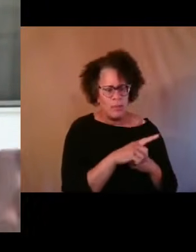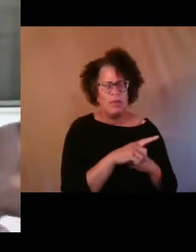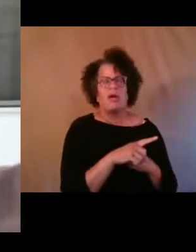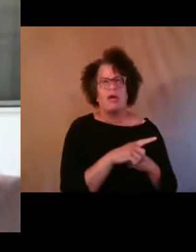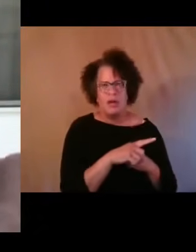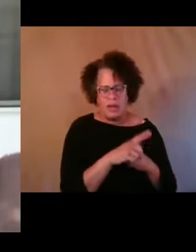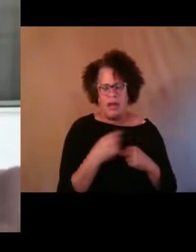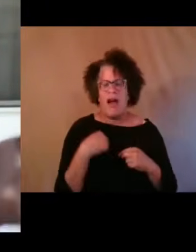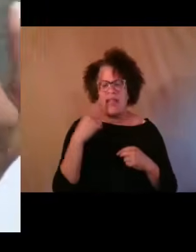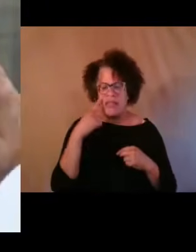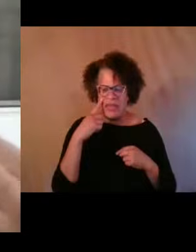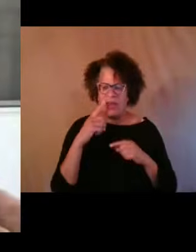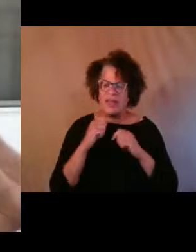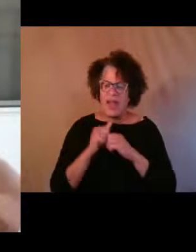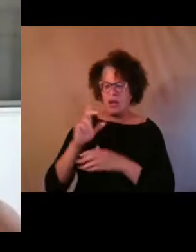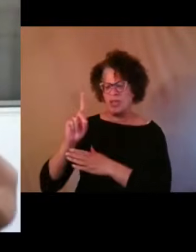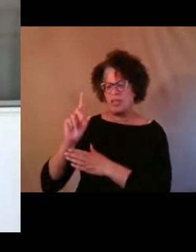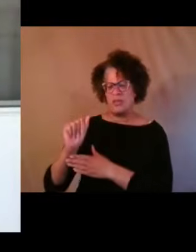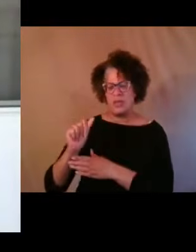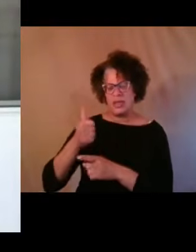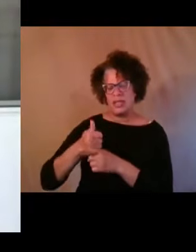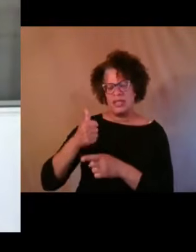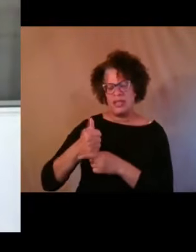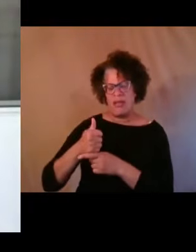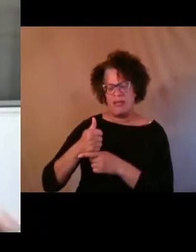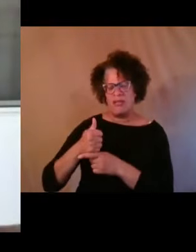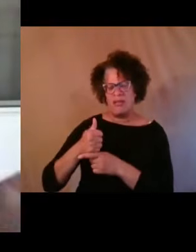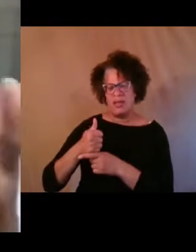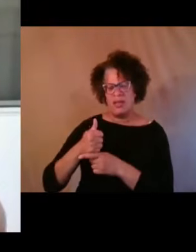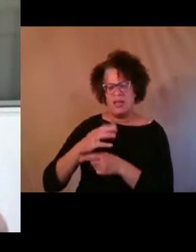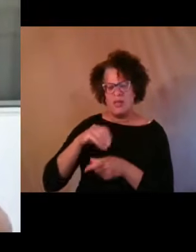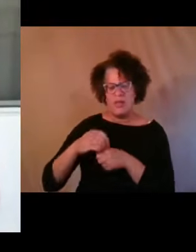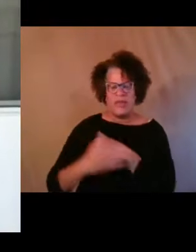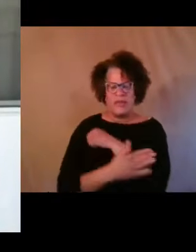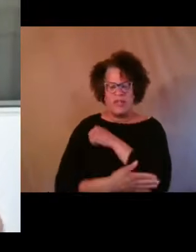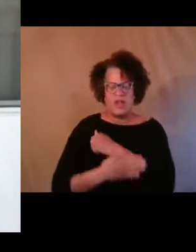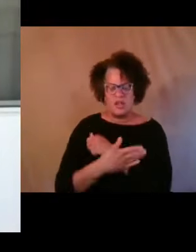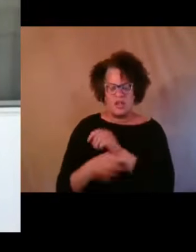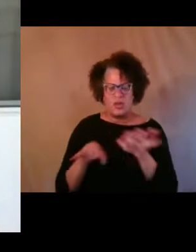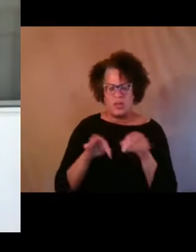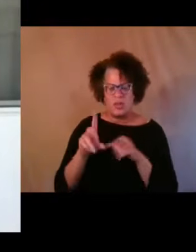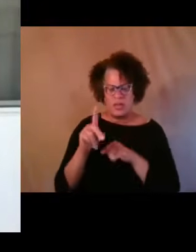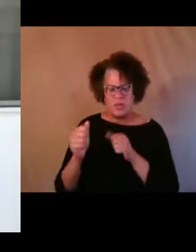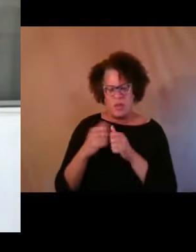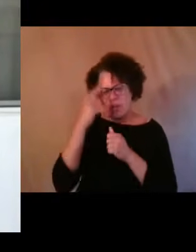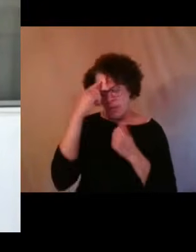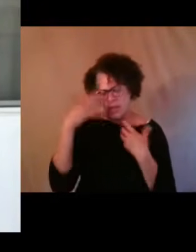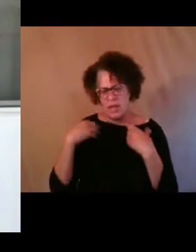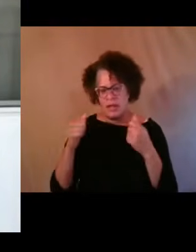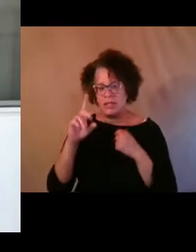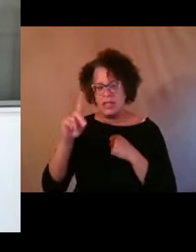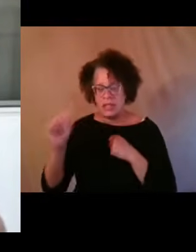that disability has been played upon in this country through our disabled and enslaved ancestors